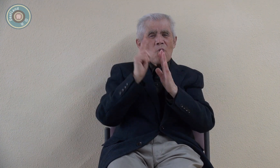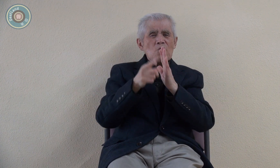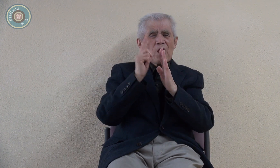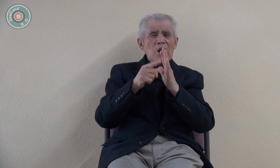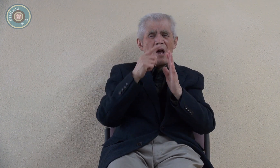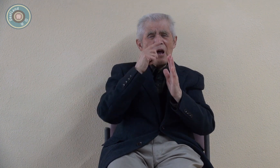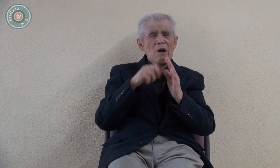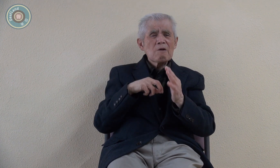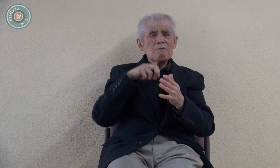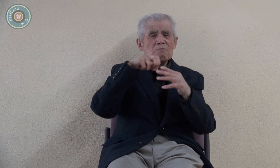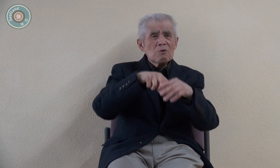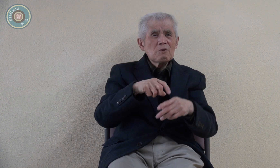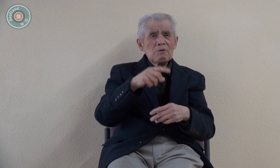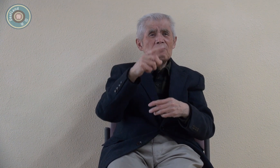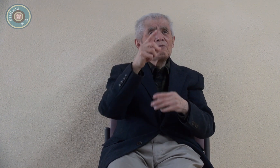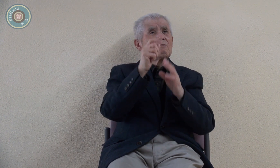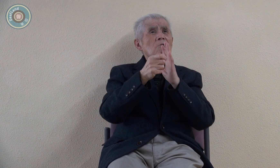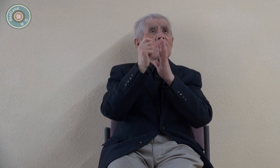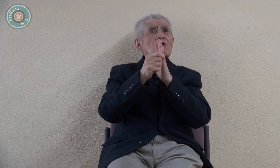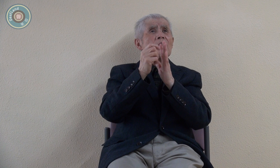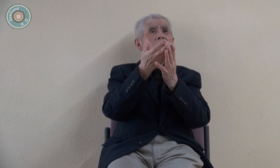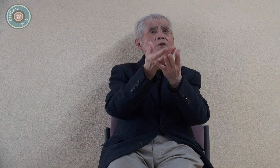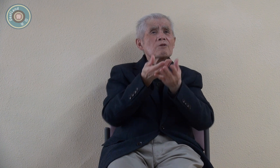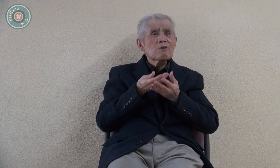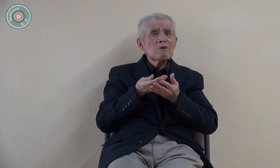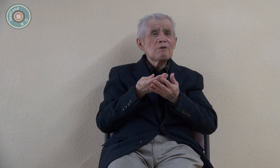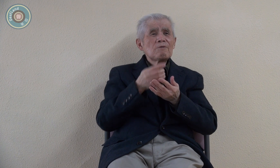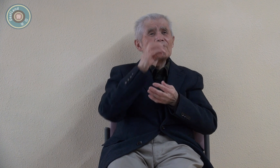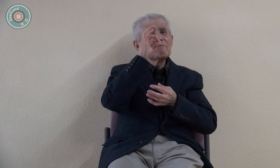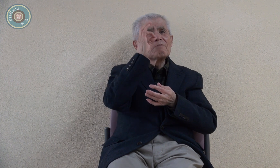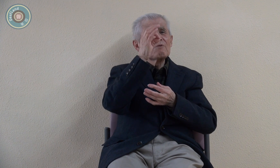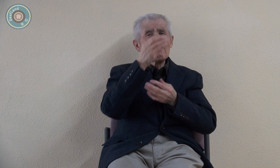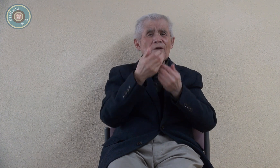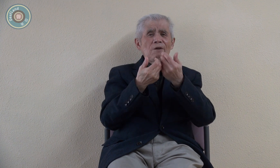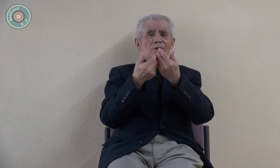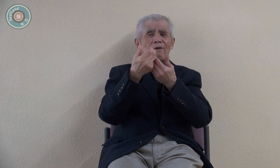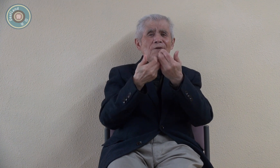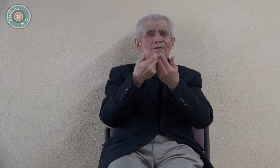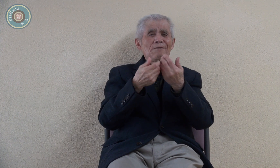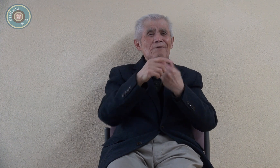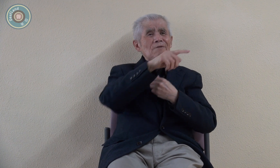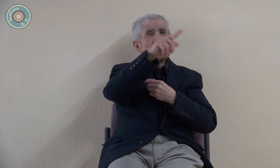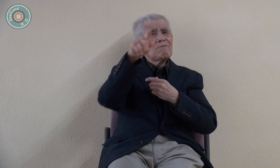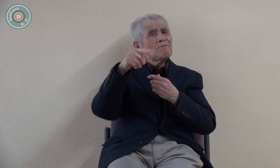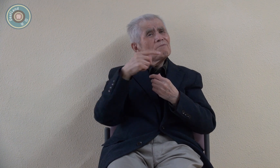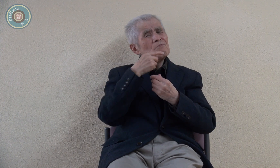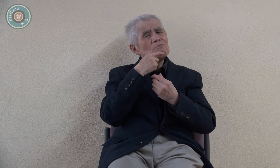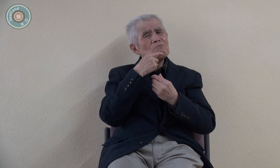We were told that we were going to sleep in the temple. It was a strange feeling